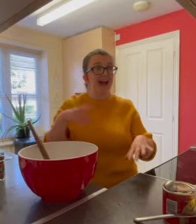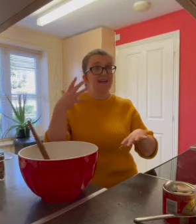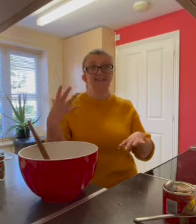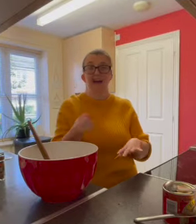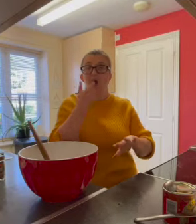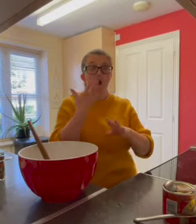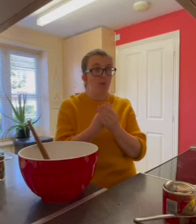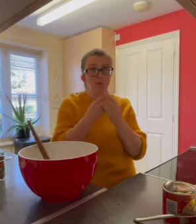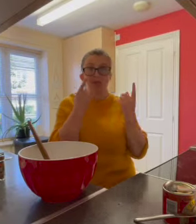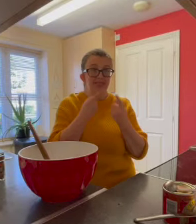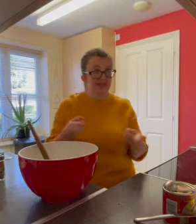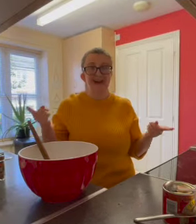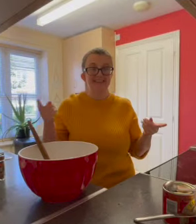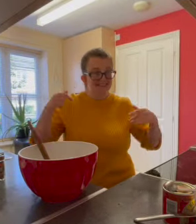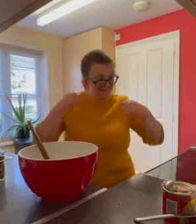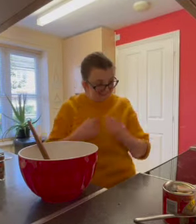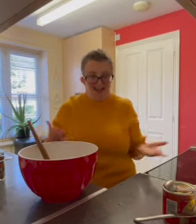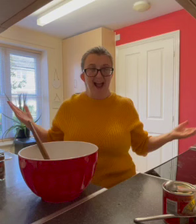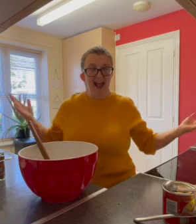Let get on with it,